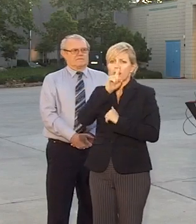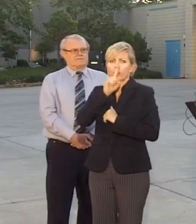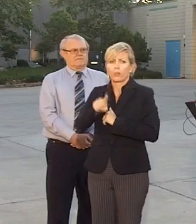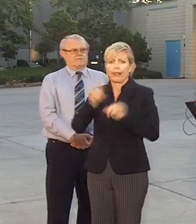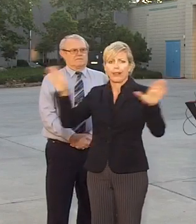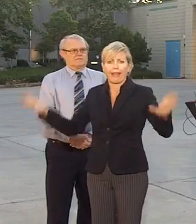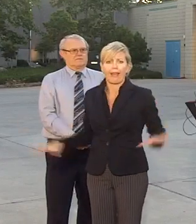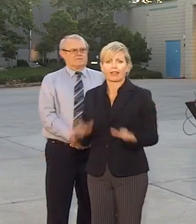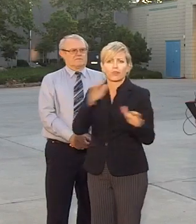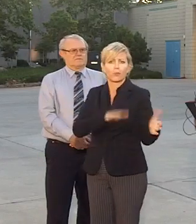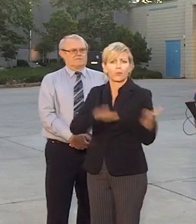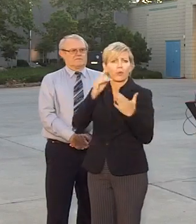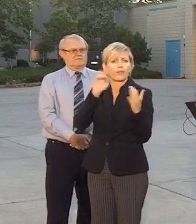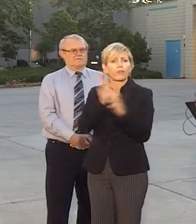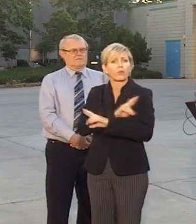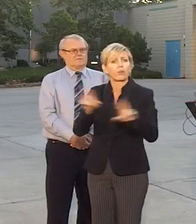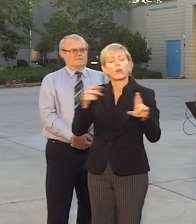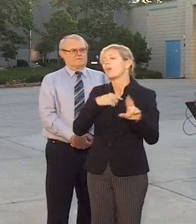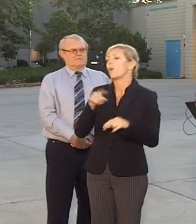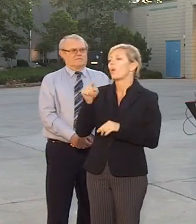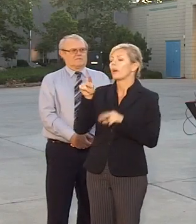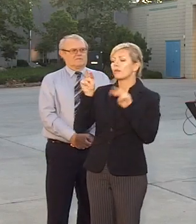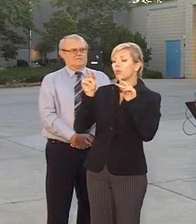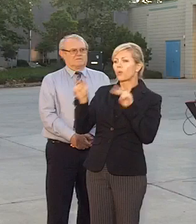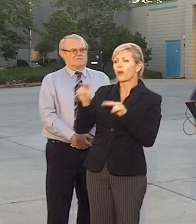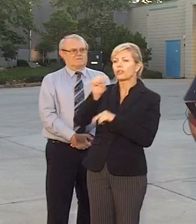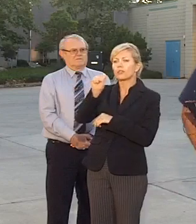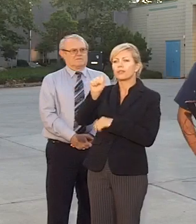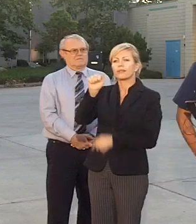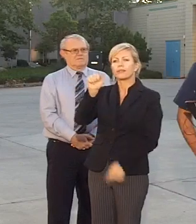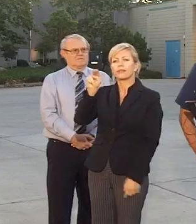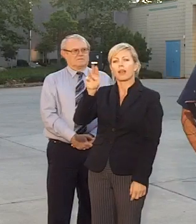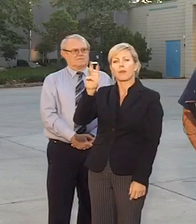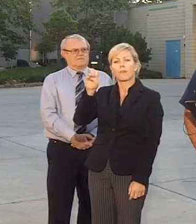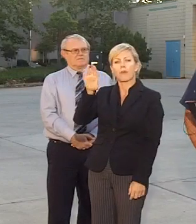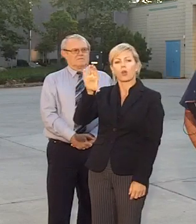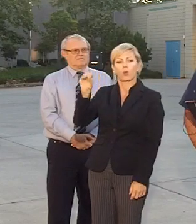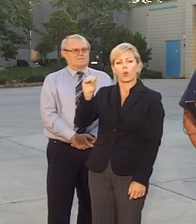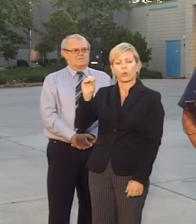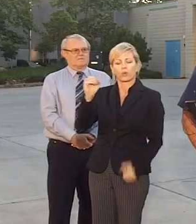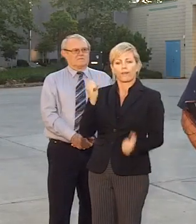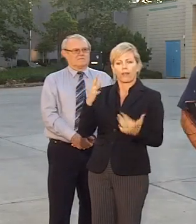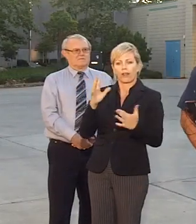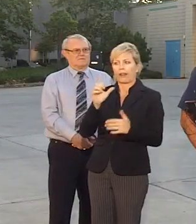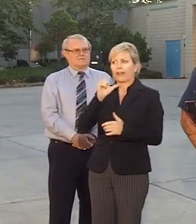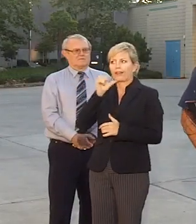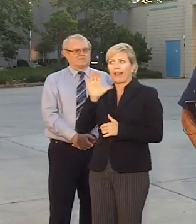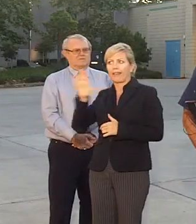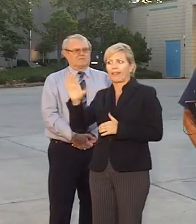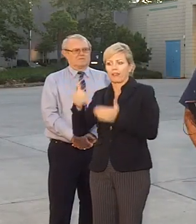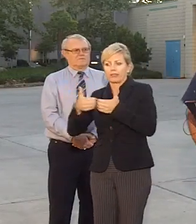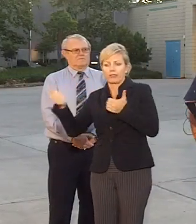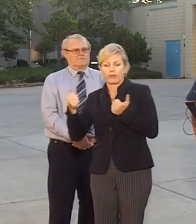ready we're watching the San Marcos fire it's not their fire it's our regional event just to